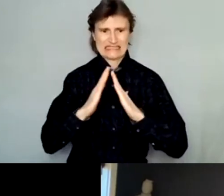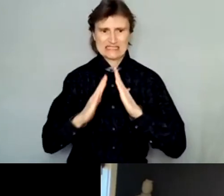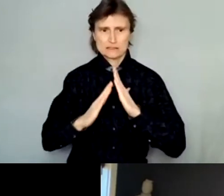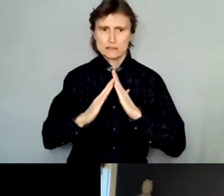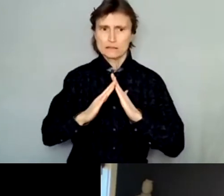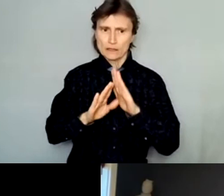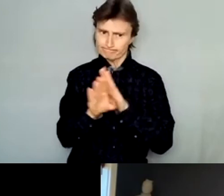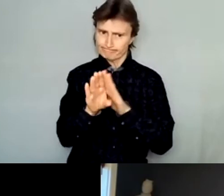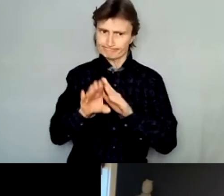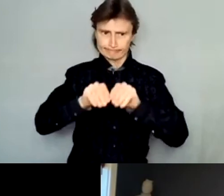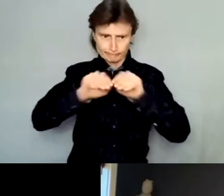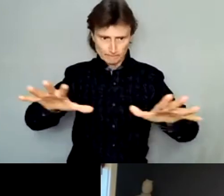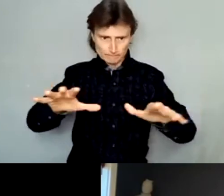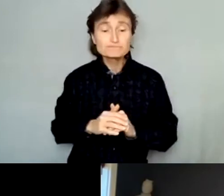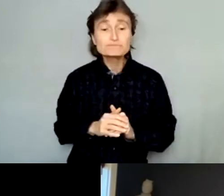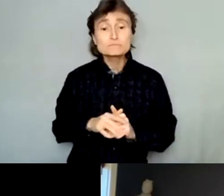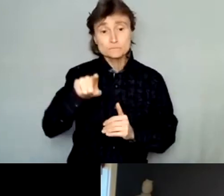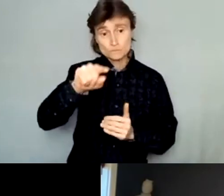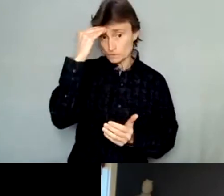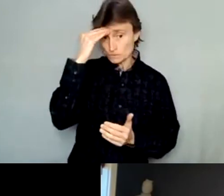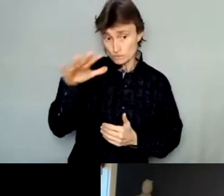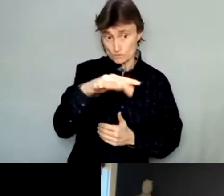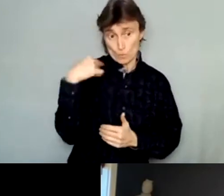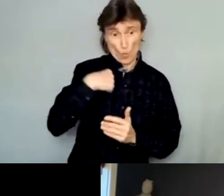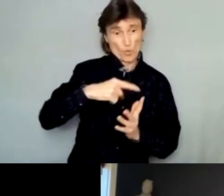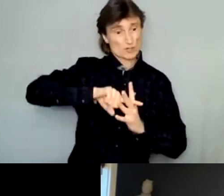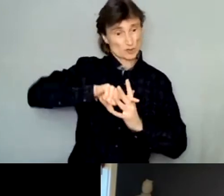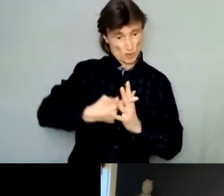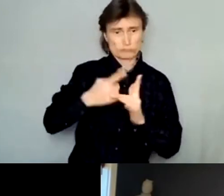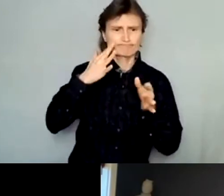When we put those two priorities down back in 2018, when we were doing this plan in the